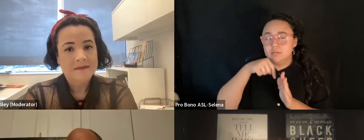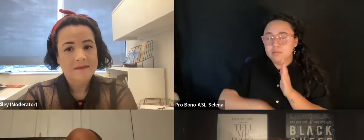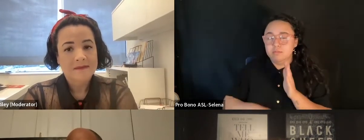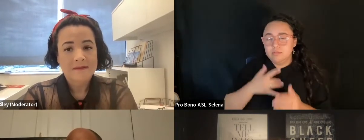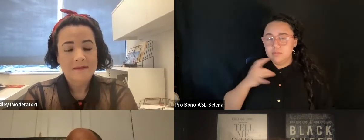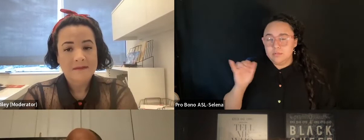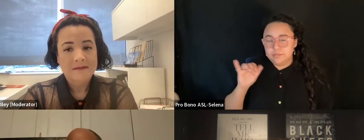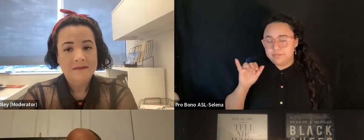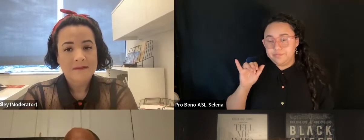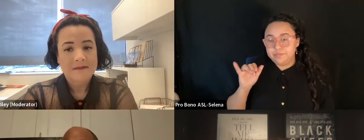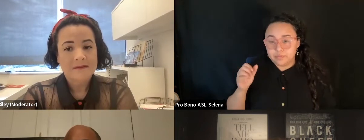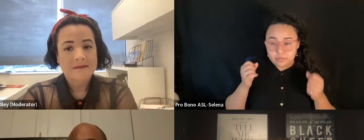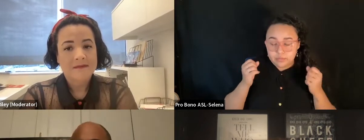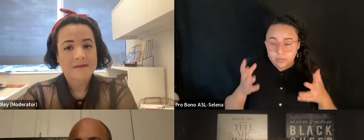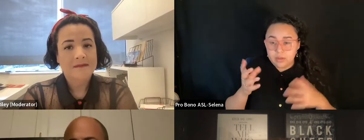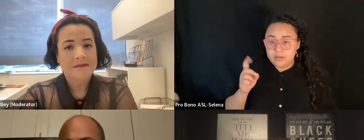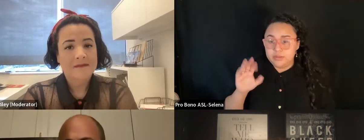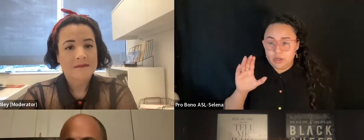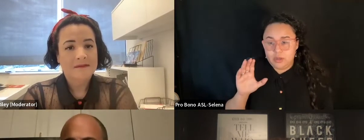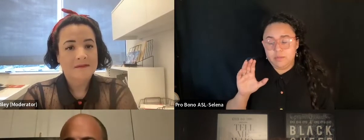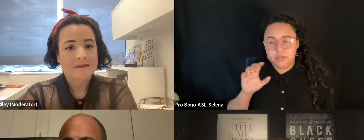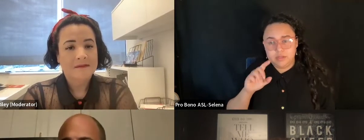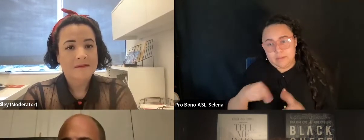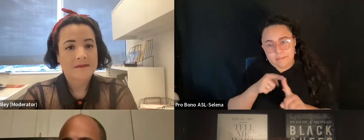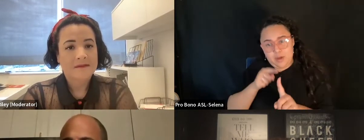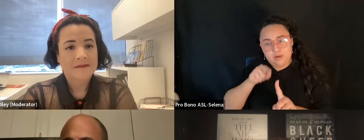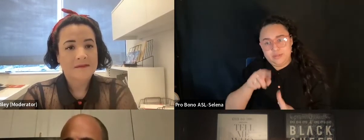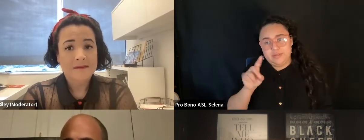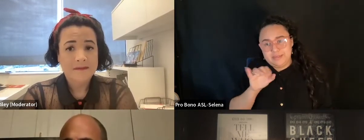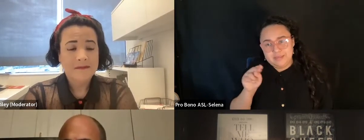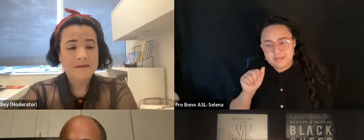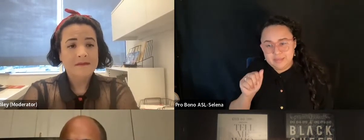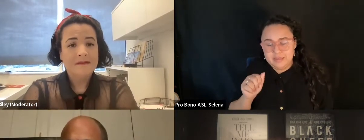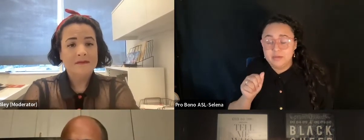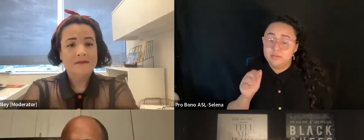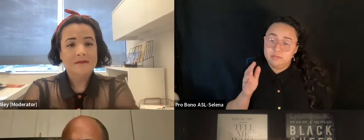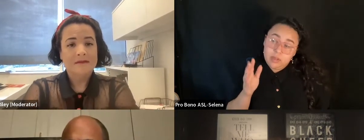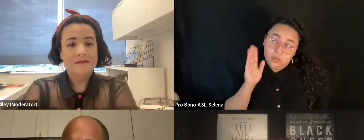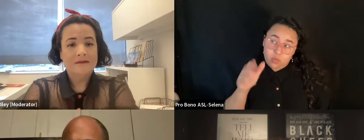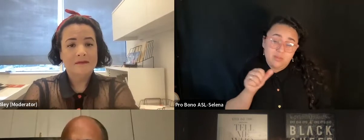and perhaps will be continued to made about her has this explicit aim of trying to get inside her